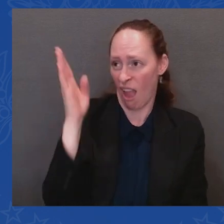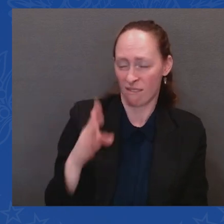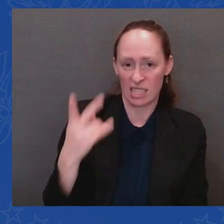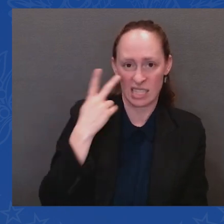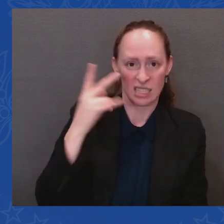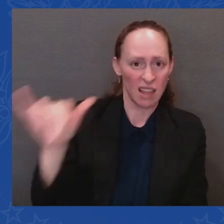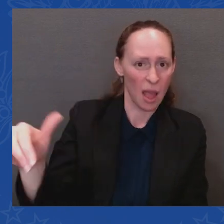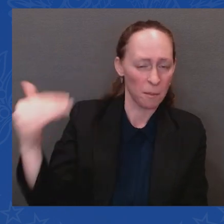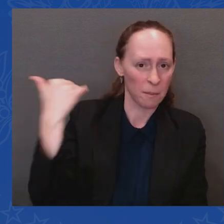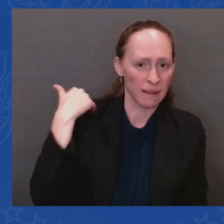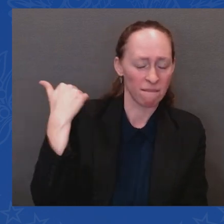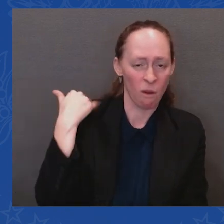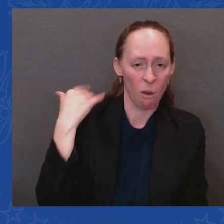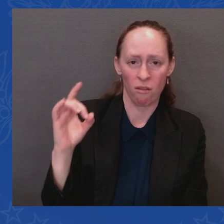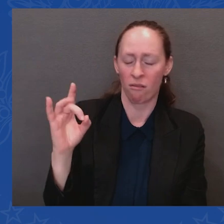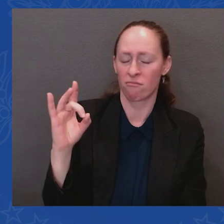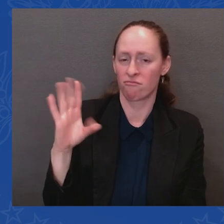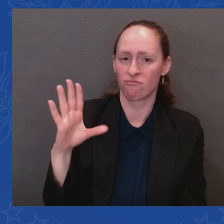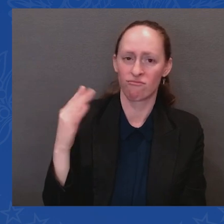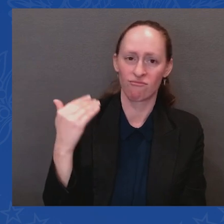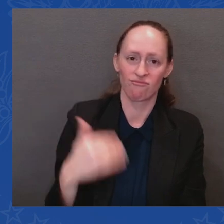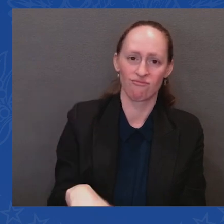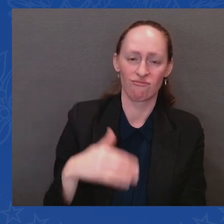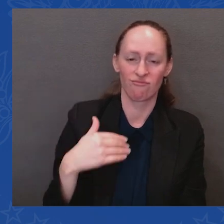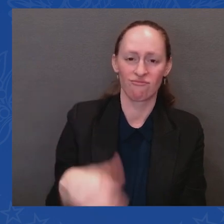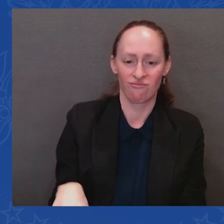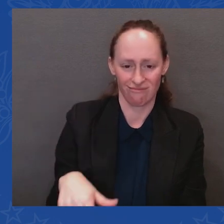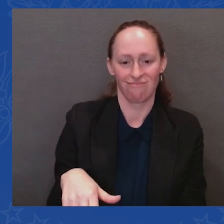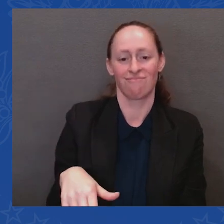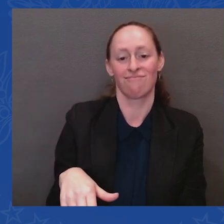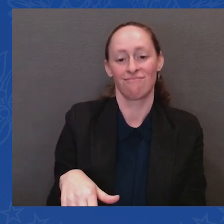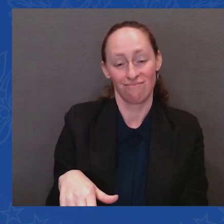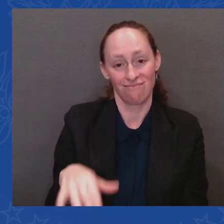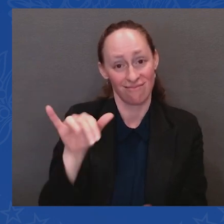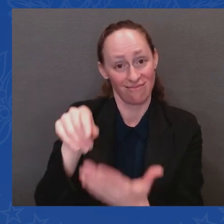a reminder that as long as those who stand for freedom,